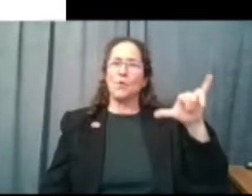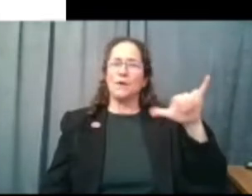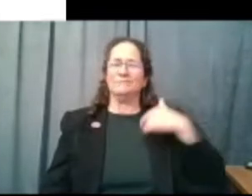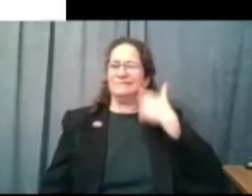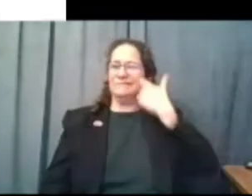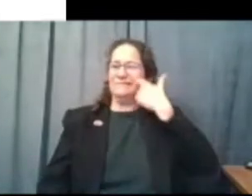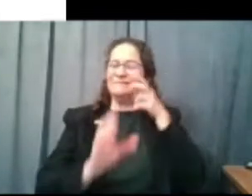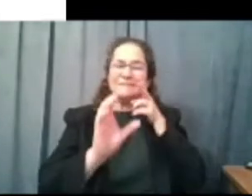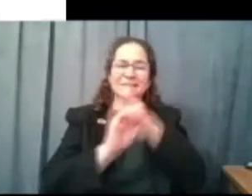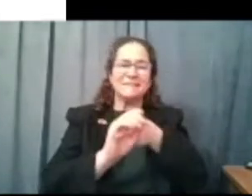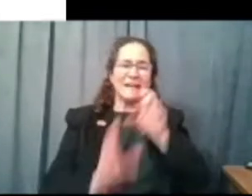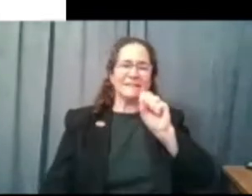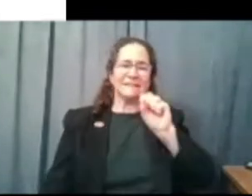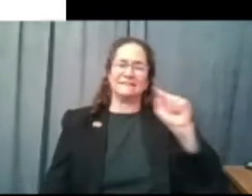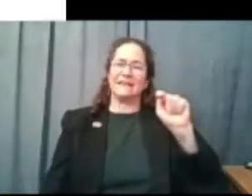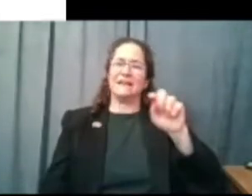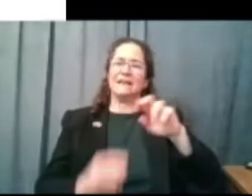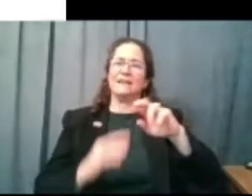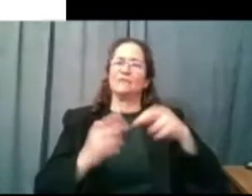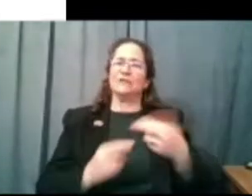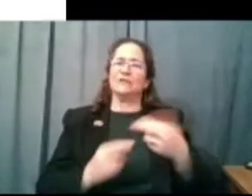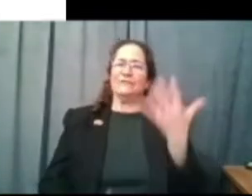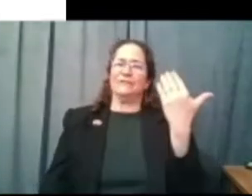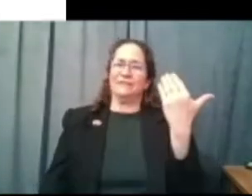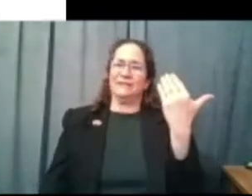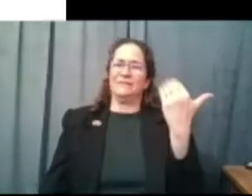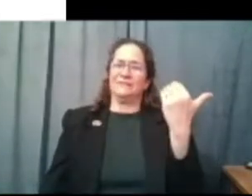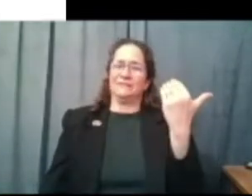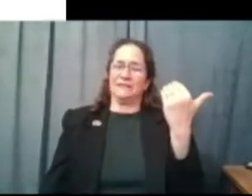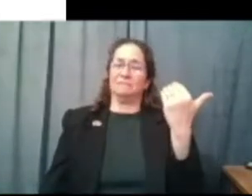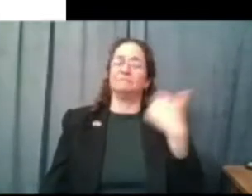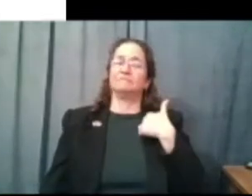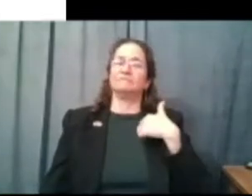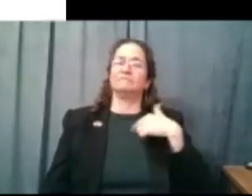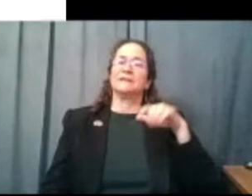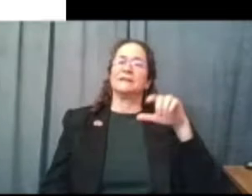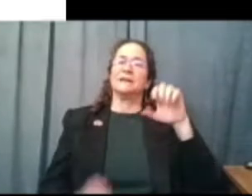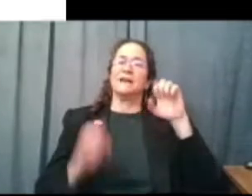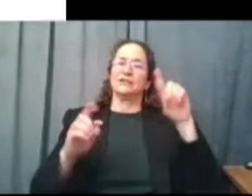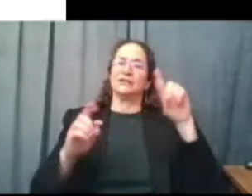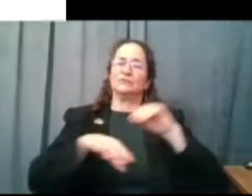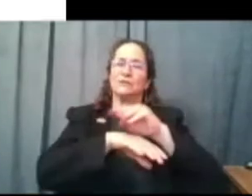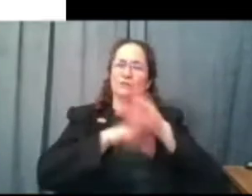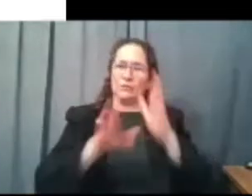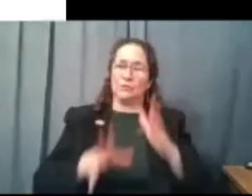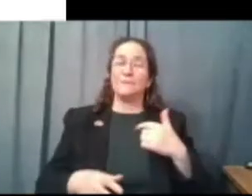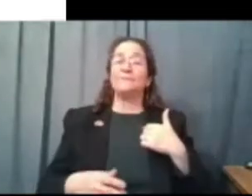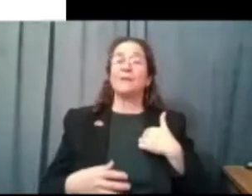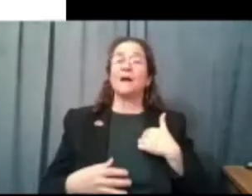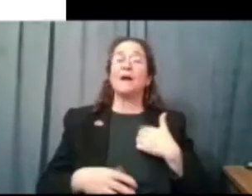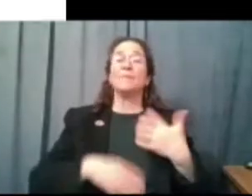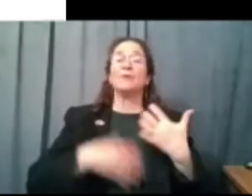as an Educational Consultant. I am a recovering Superintendent with about 32 years